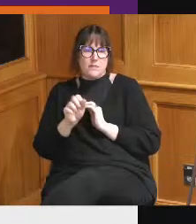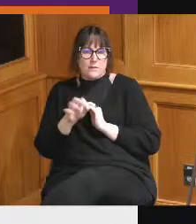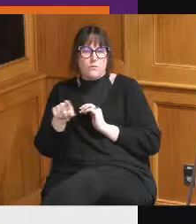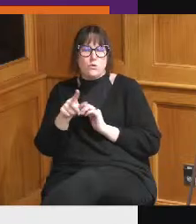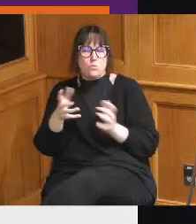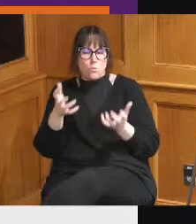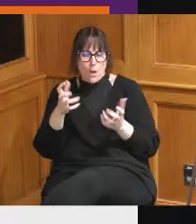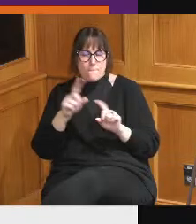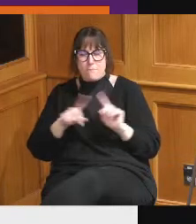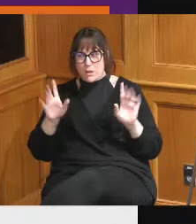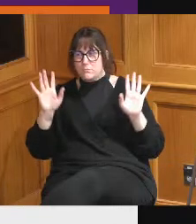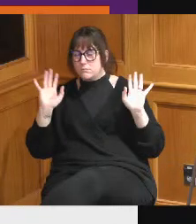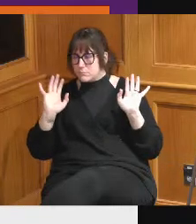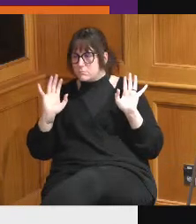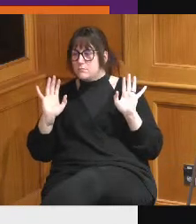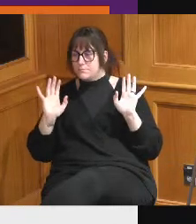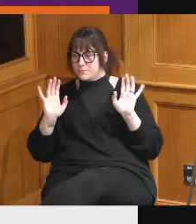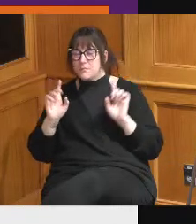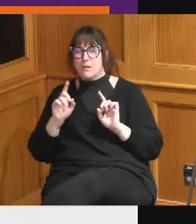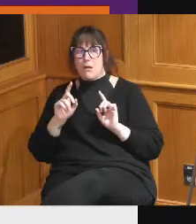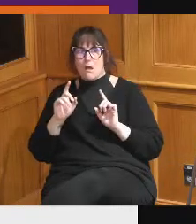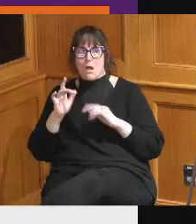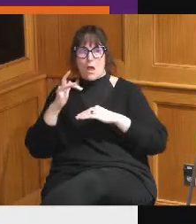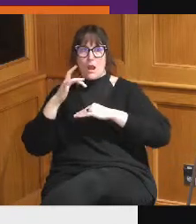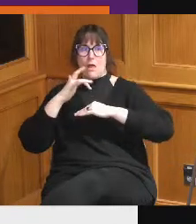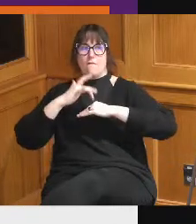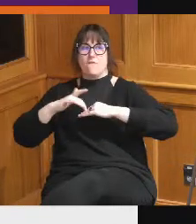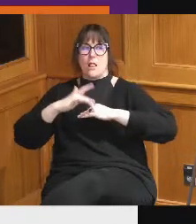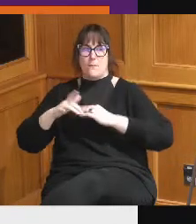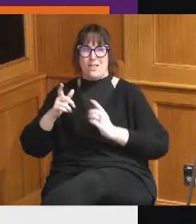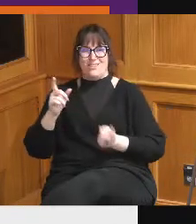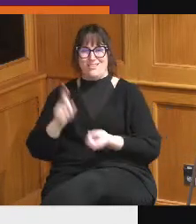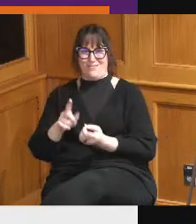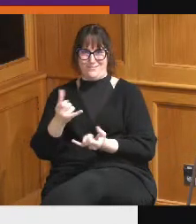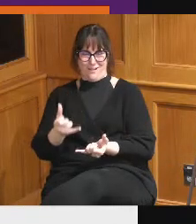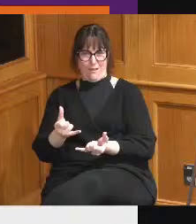even made made lch even less available than even it had been before in some meaningful ways and so